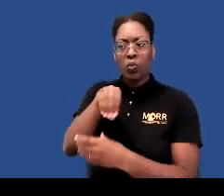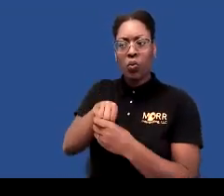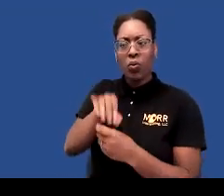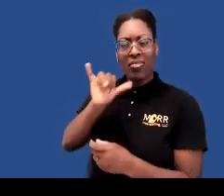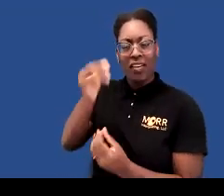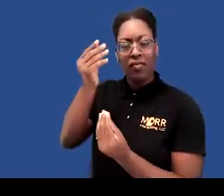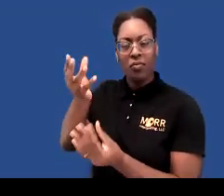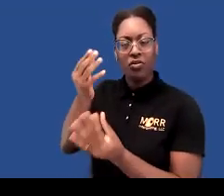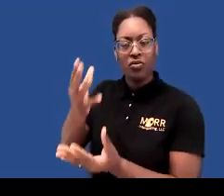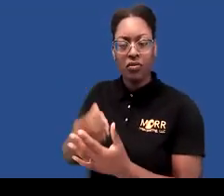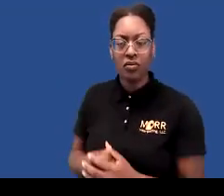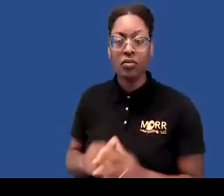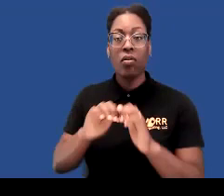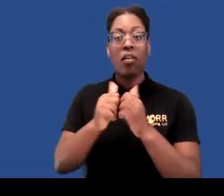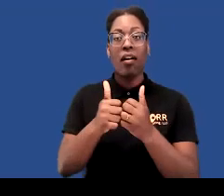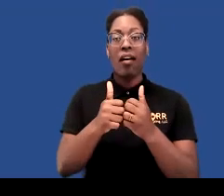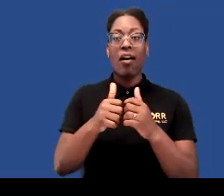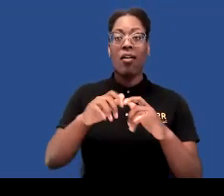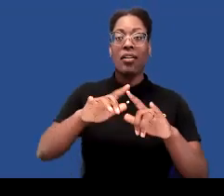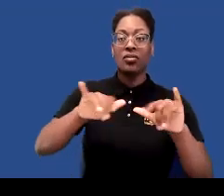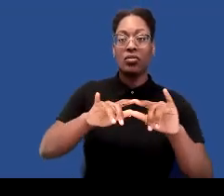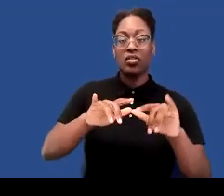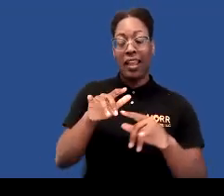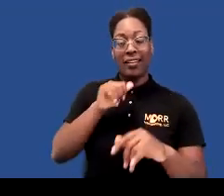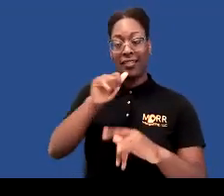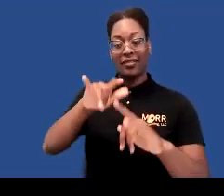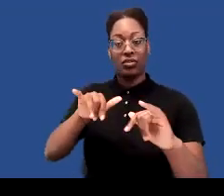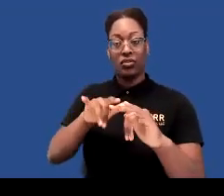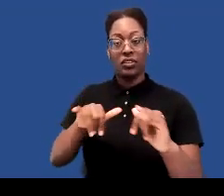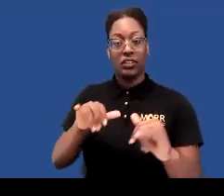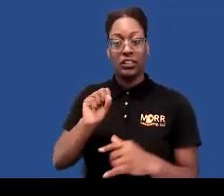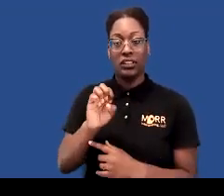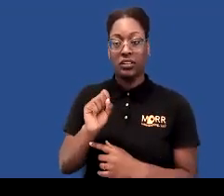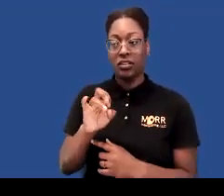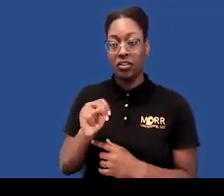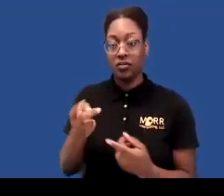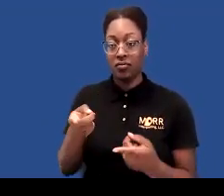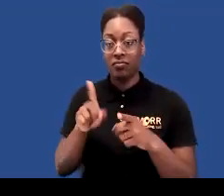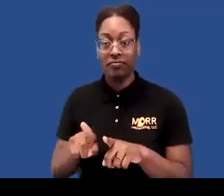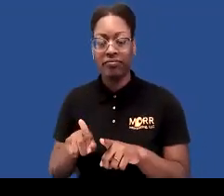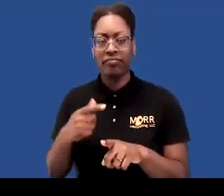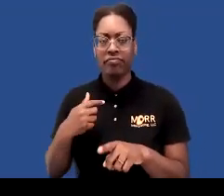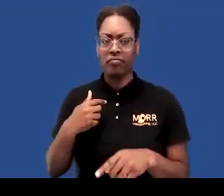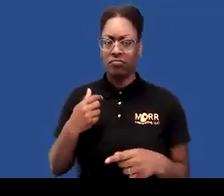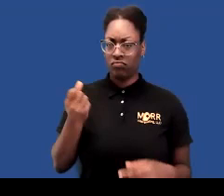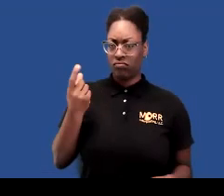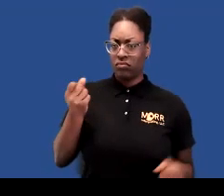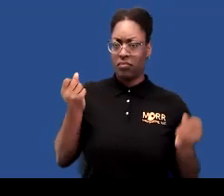about how asynchronous sessions work. And in a time when so many of us are still doing our work fully online or in some hybrid way,